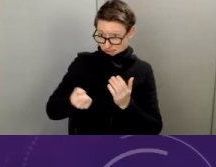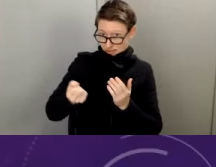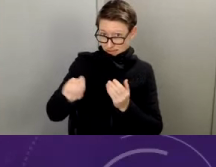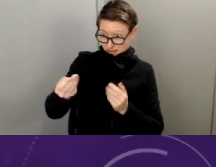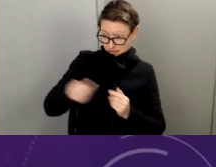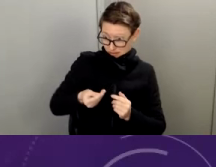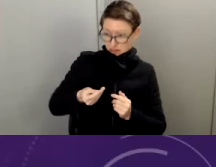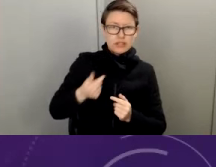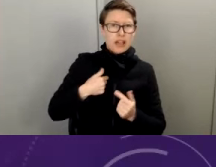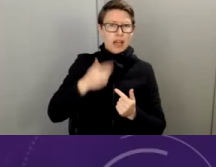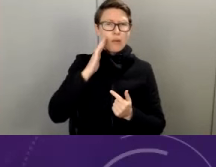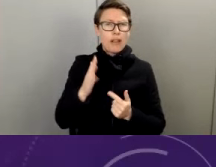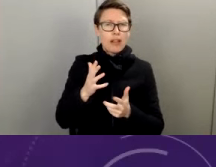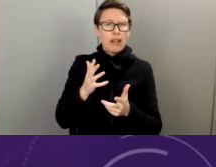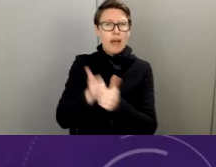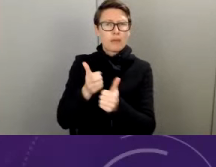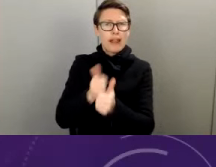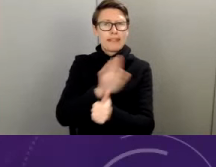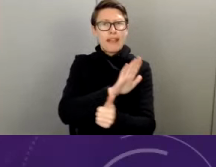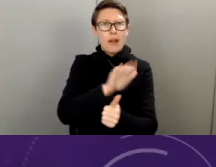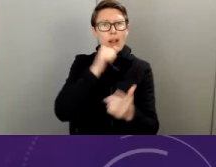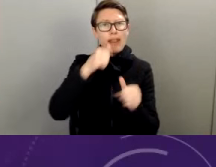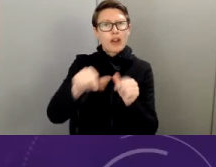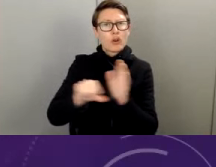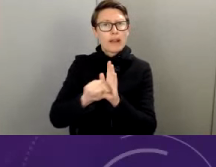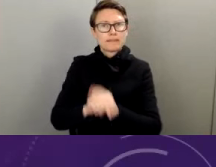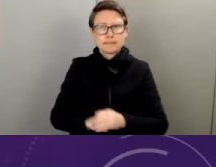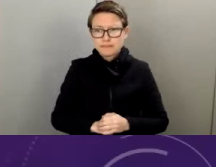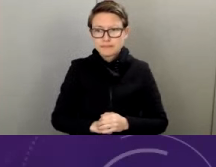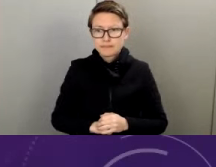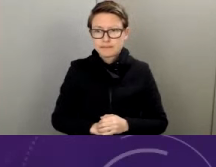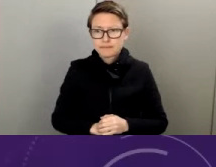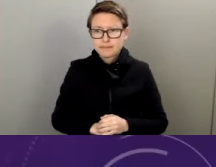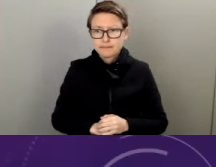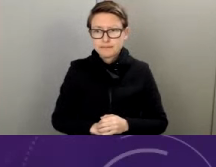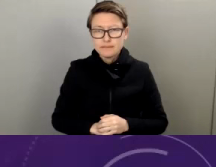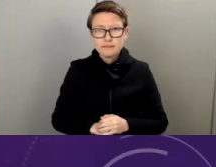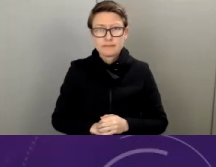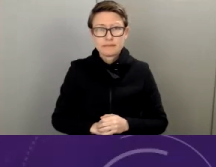their their letter grade late instructor drops.